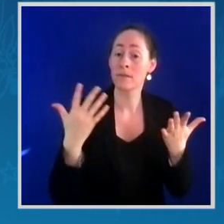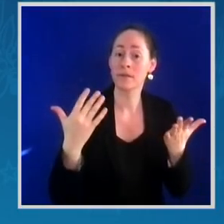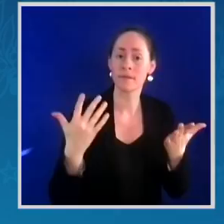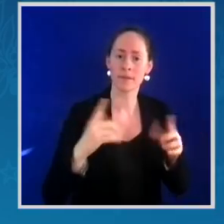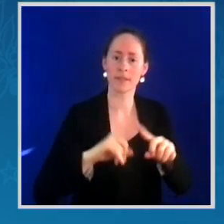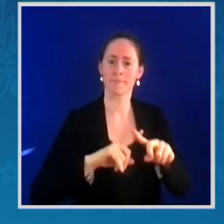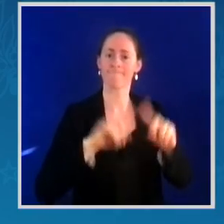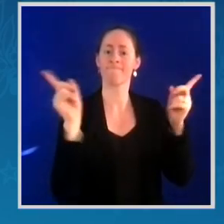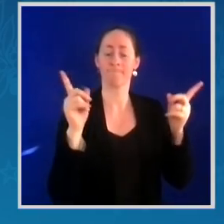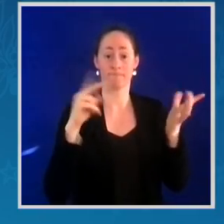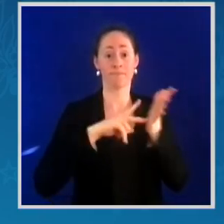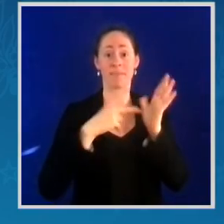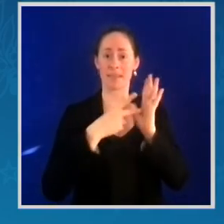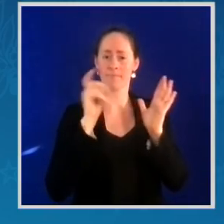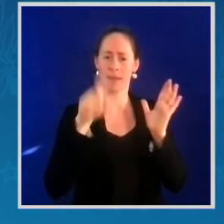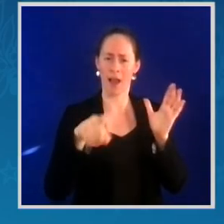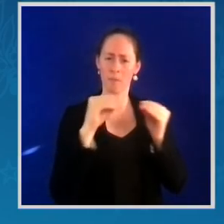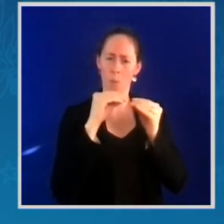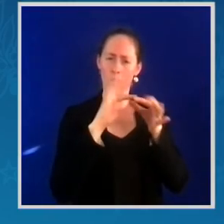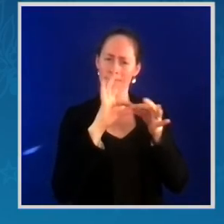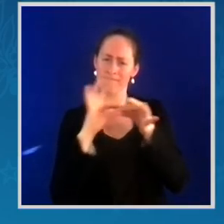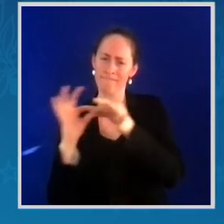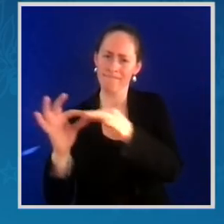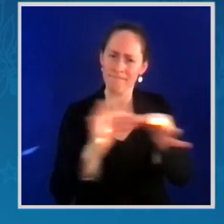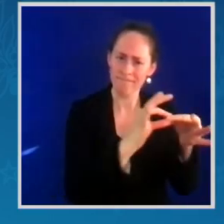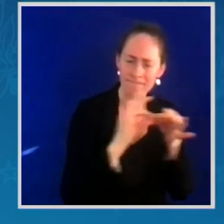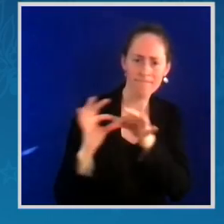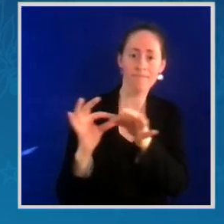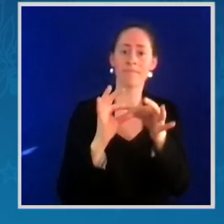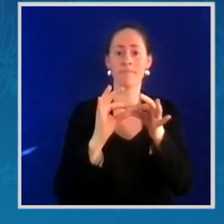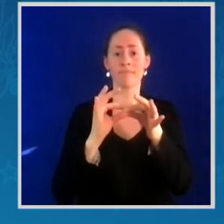that what affects one country affects the globe.